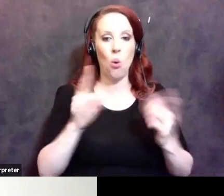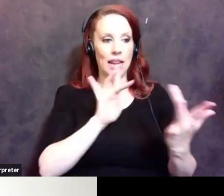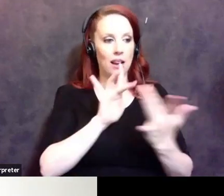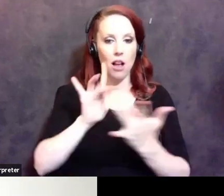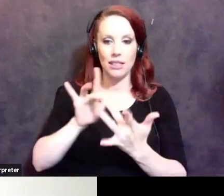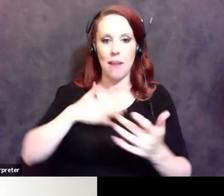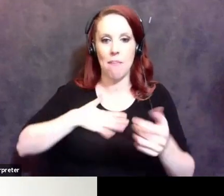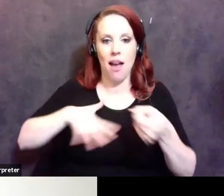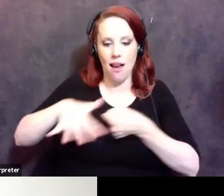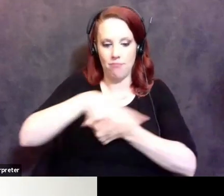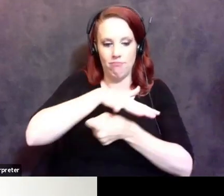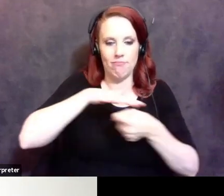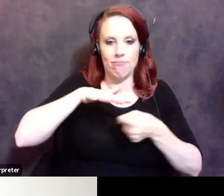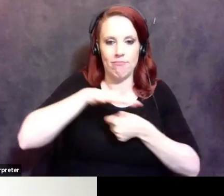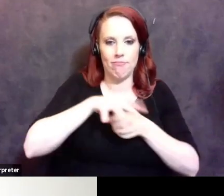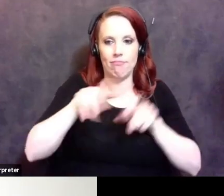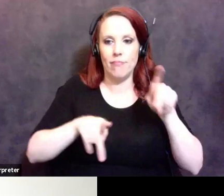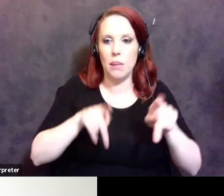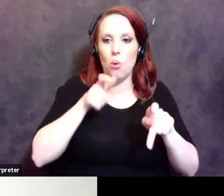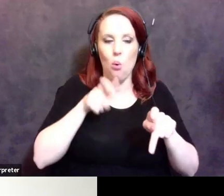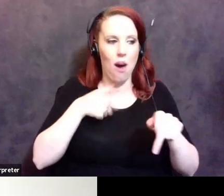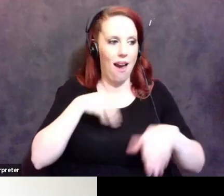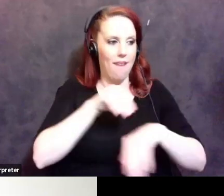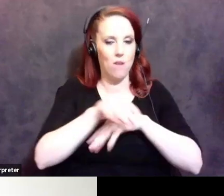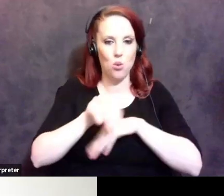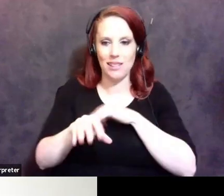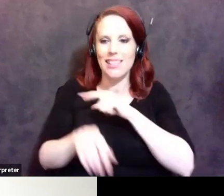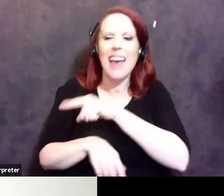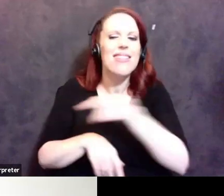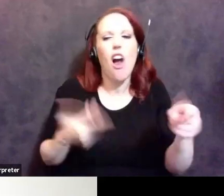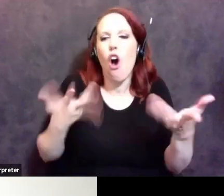people are already allies to me because they follow my work but who are the people who